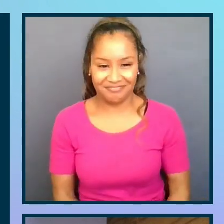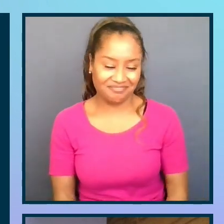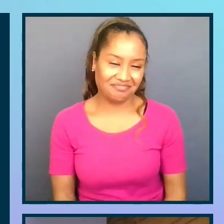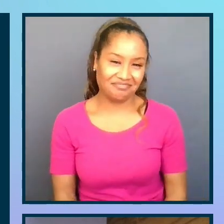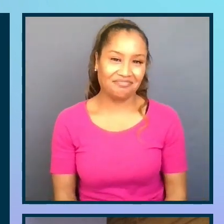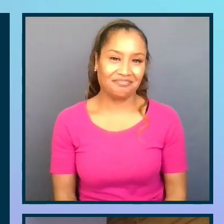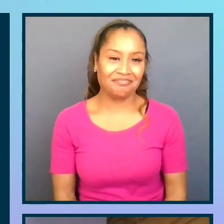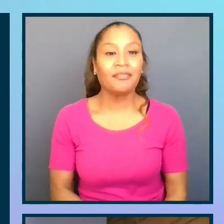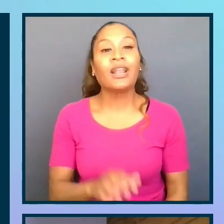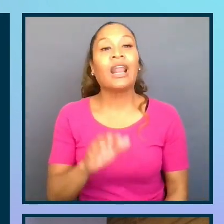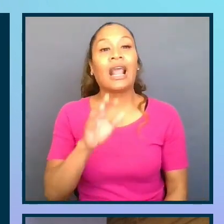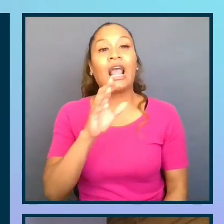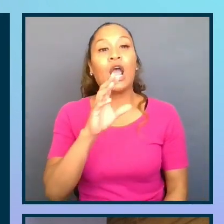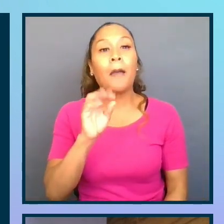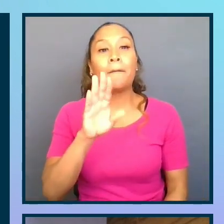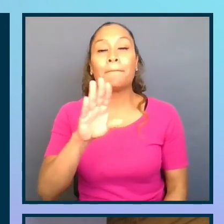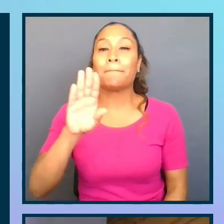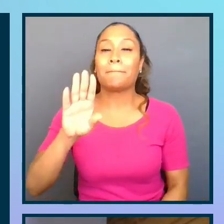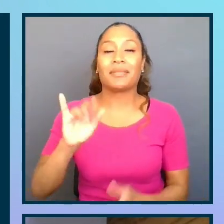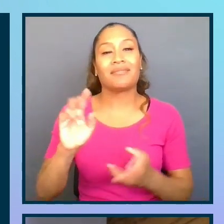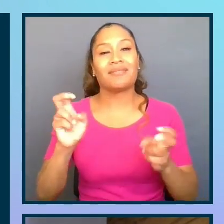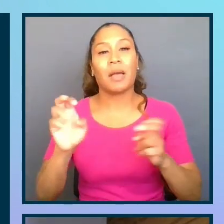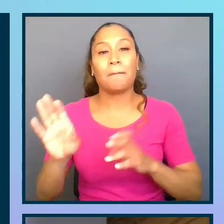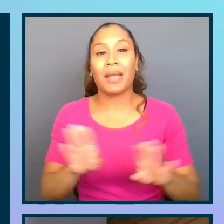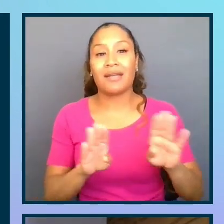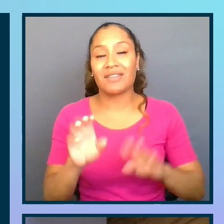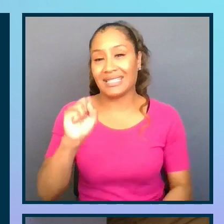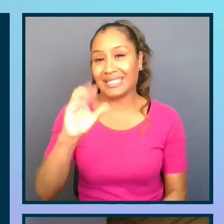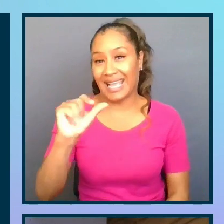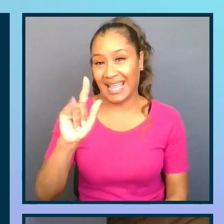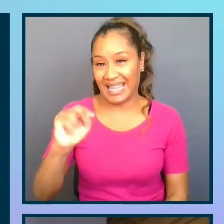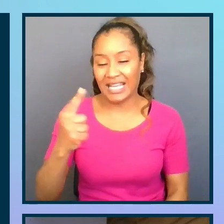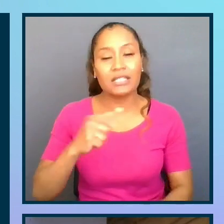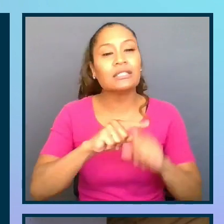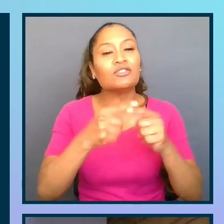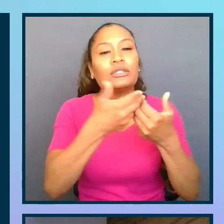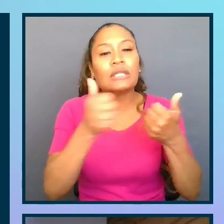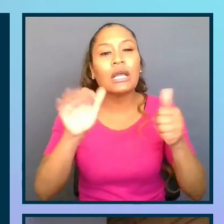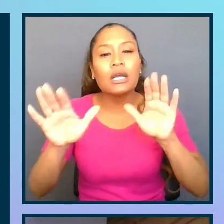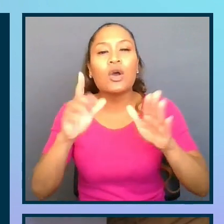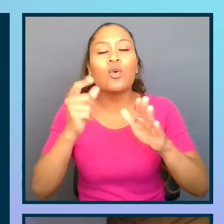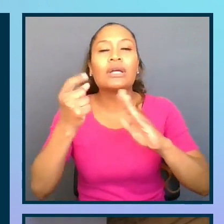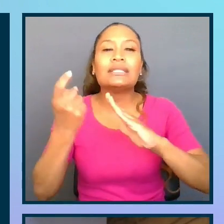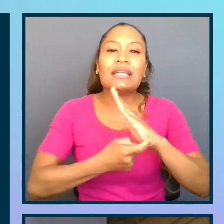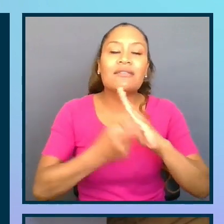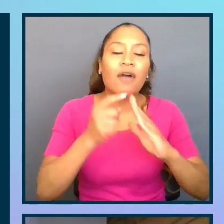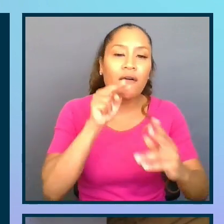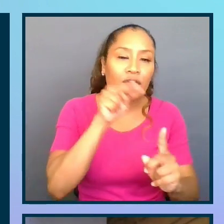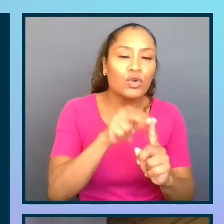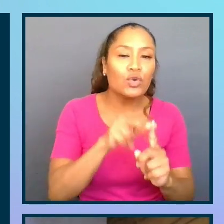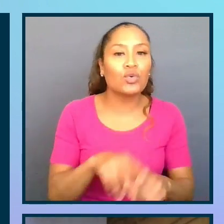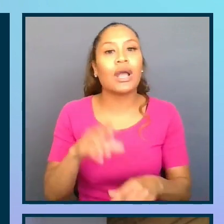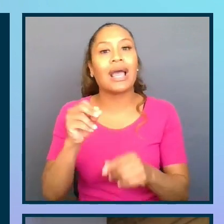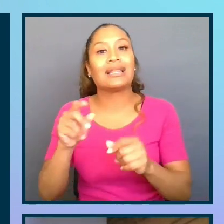Gaining behavior, we have separate sections to outline, what the default view is like and what the scaled up behavior should be,